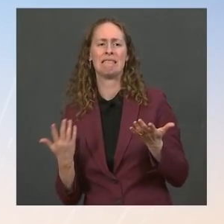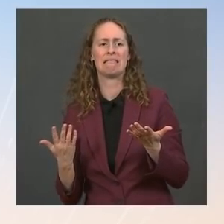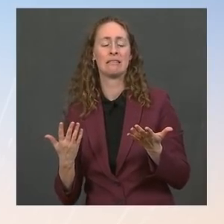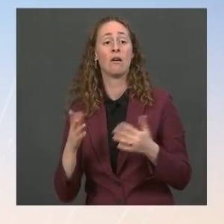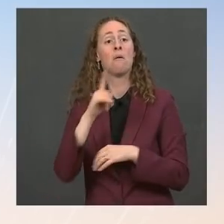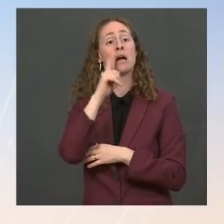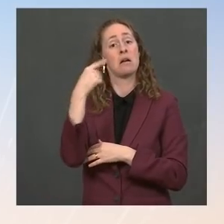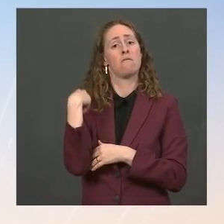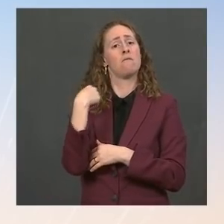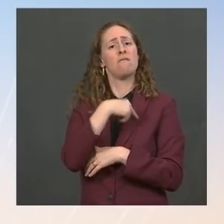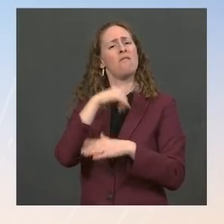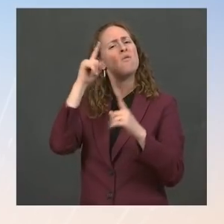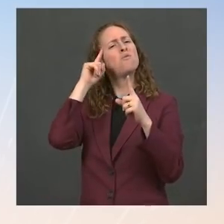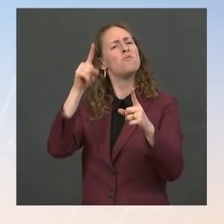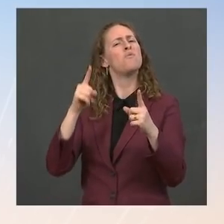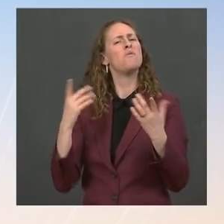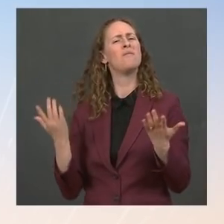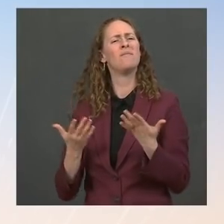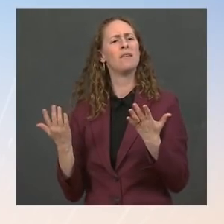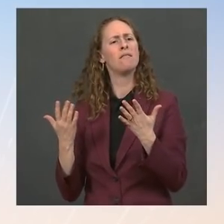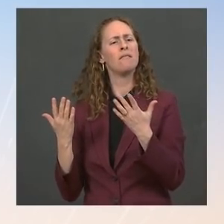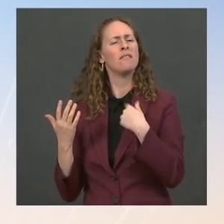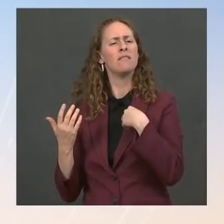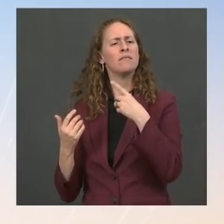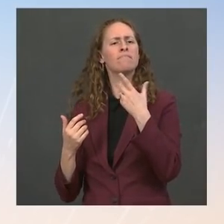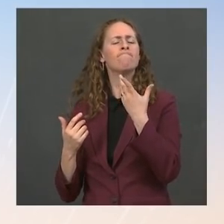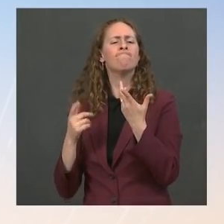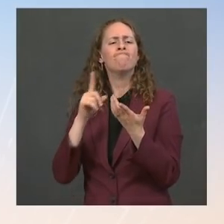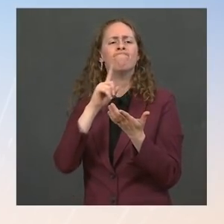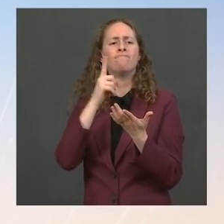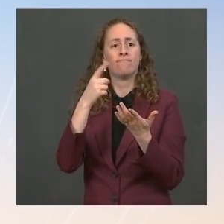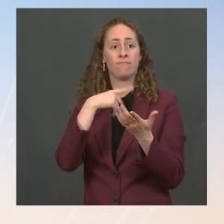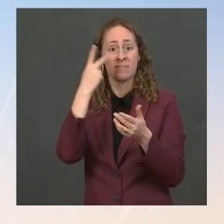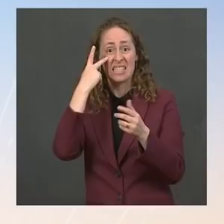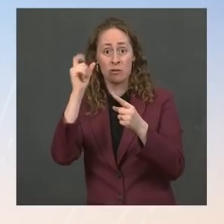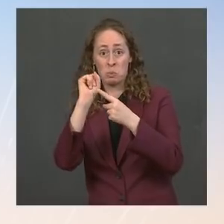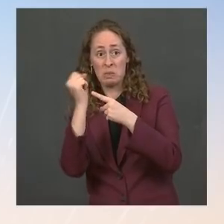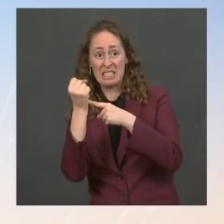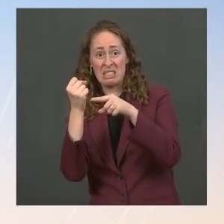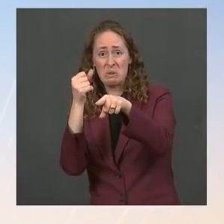is to not just work to address the circumstances, which are very difficult, in Del Rio,